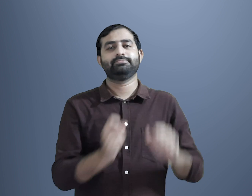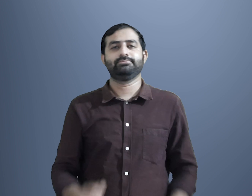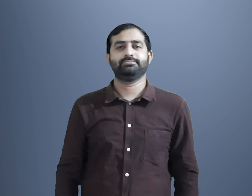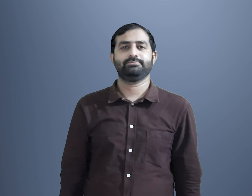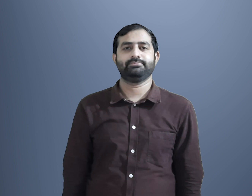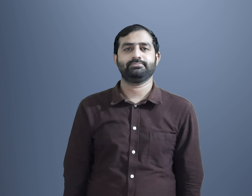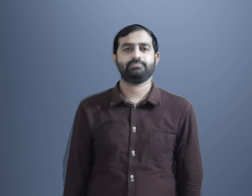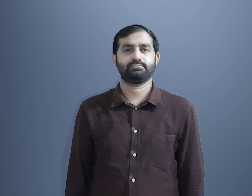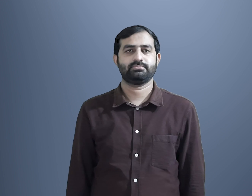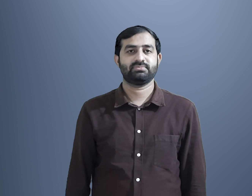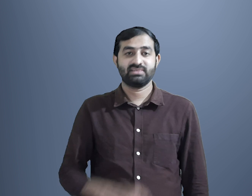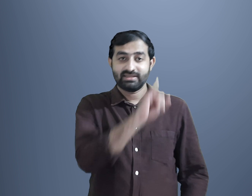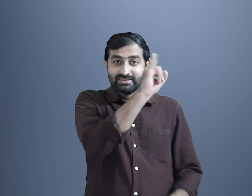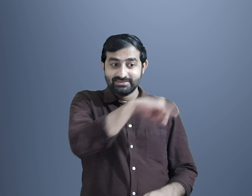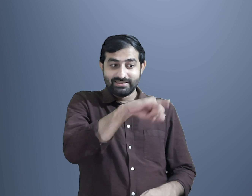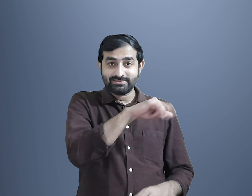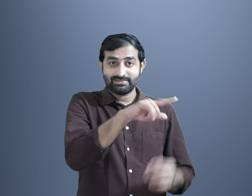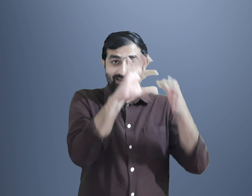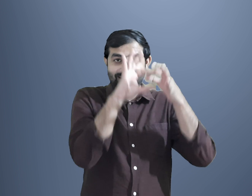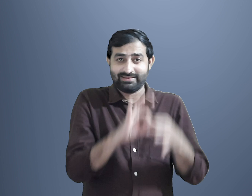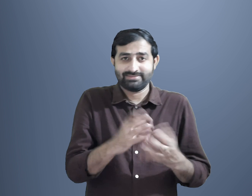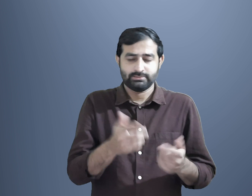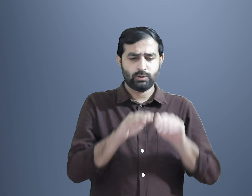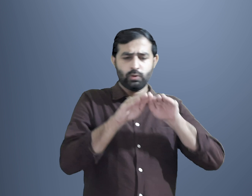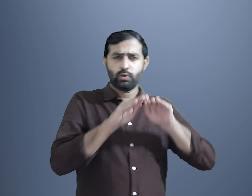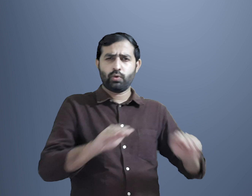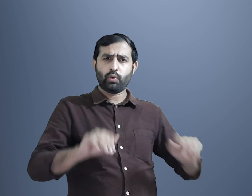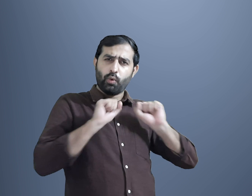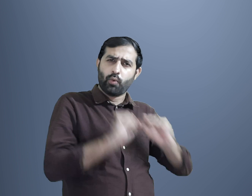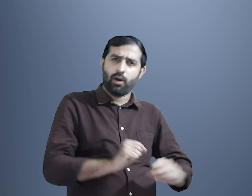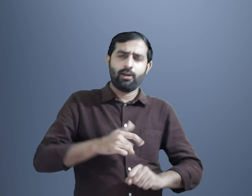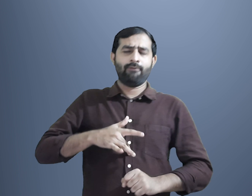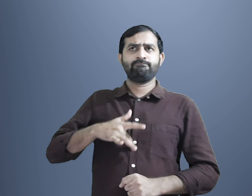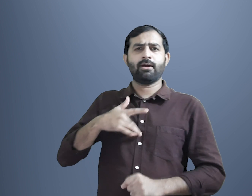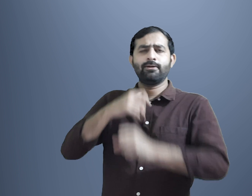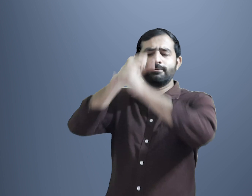This is the function of 'tell me why'. Language that is used to seek information and test knowledge. Sixth is Imaginative function.